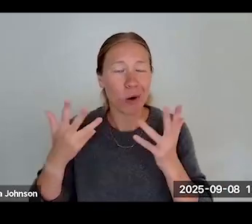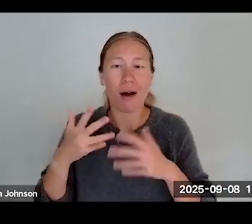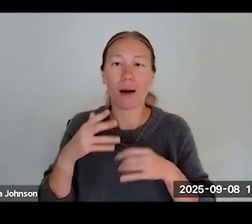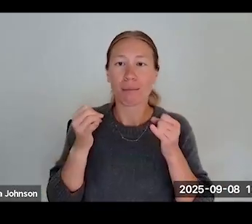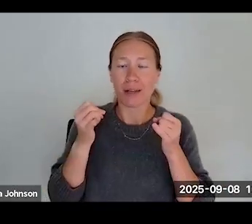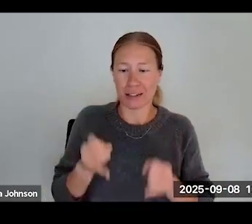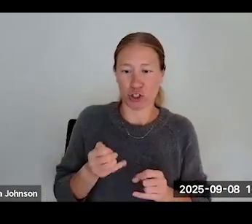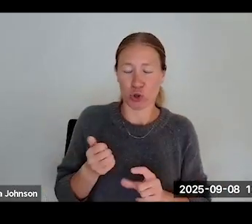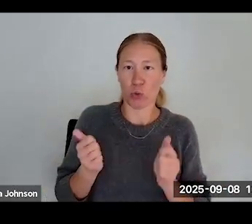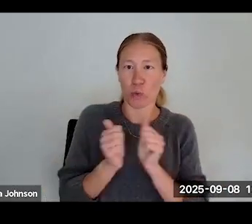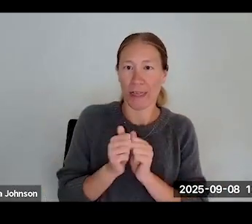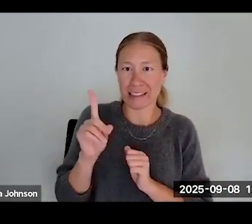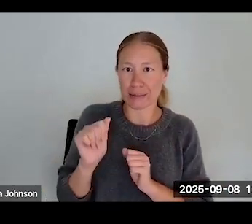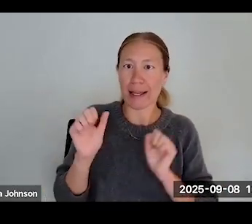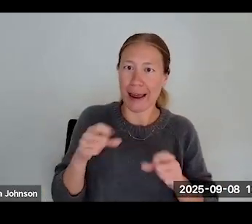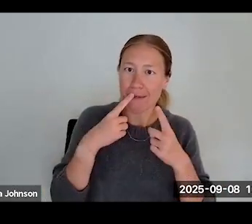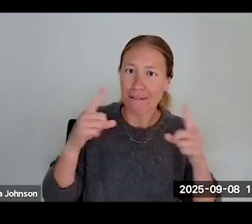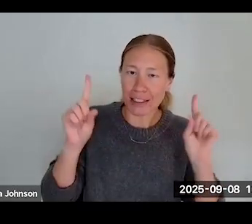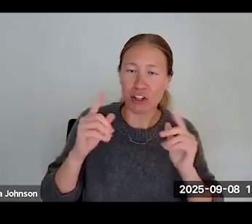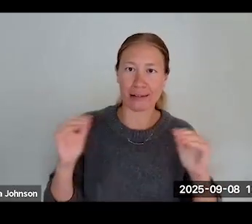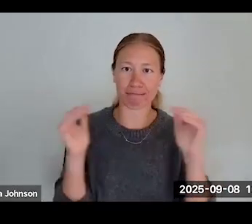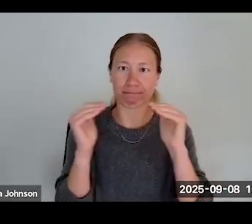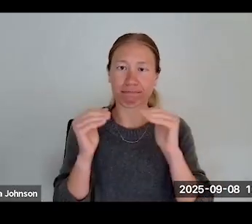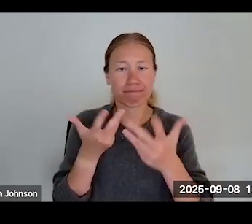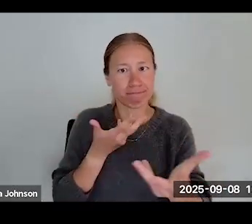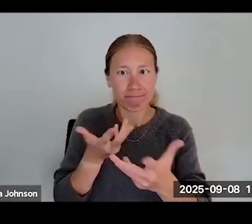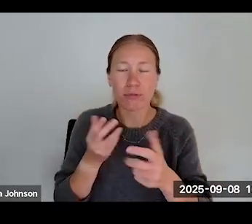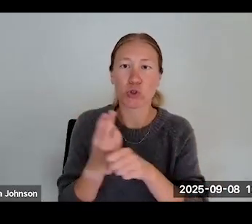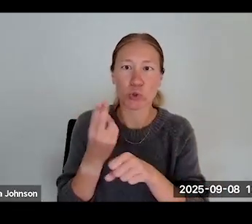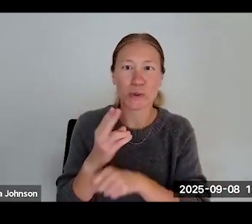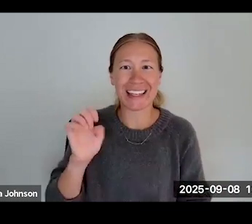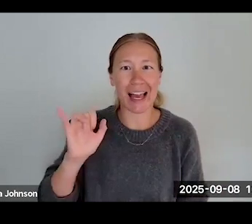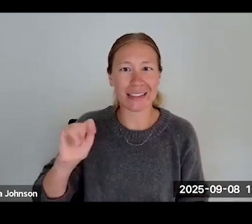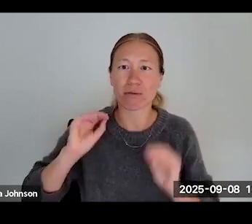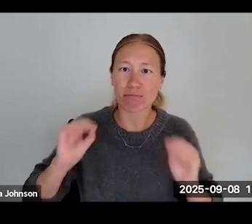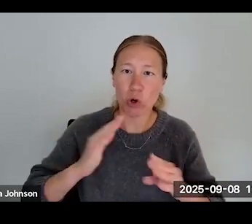can effectively and equitably engage with EIT without facing barriers or burdens